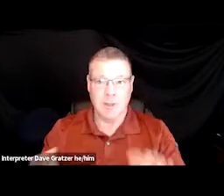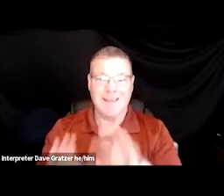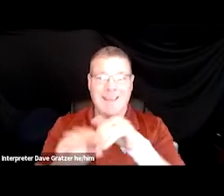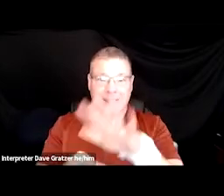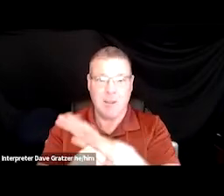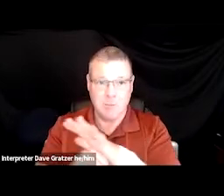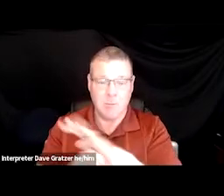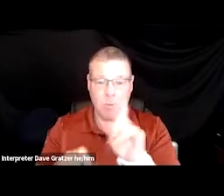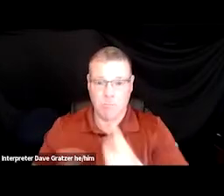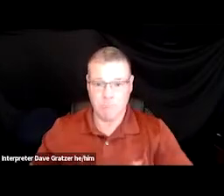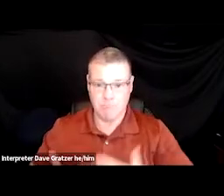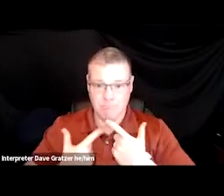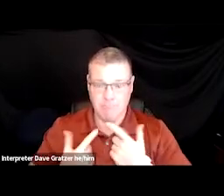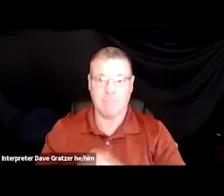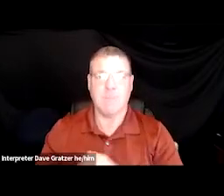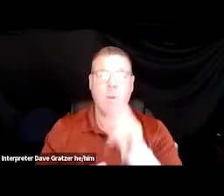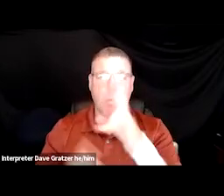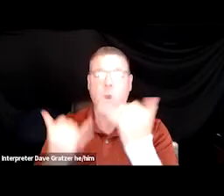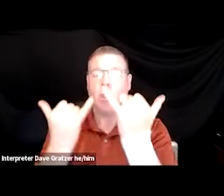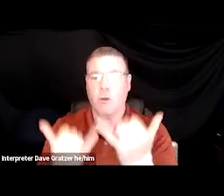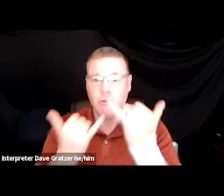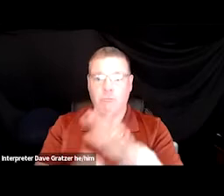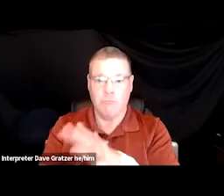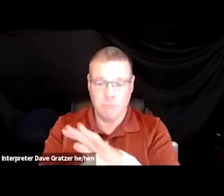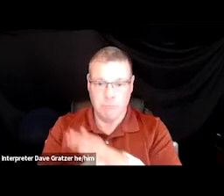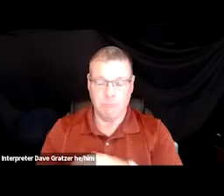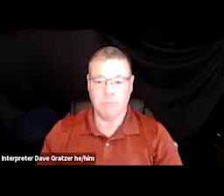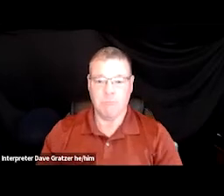of residence or current location, next slide.